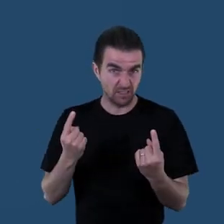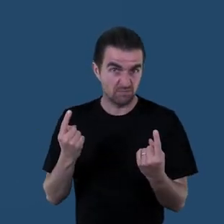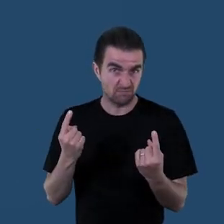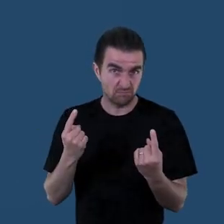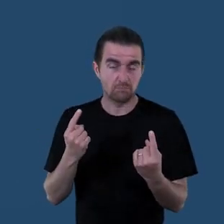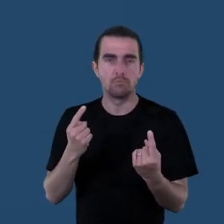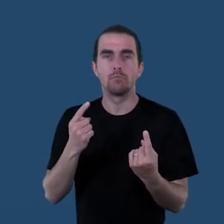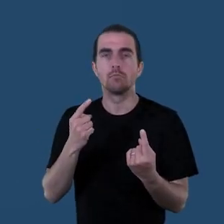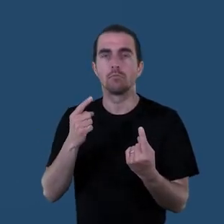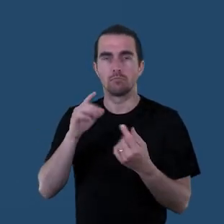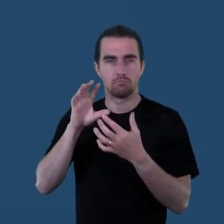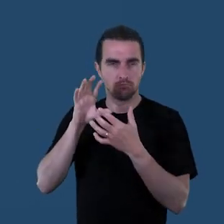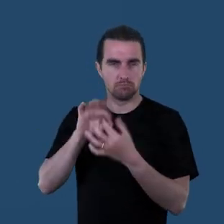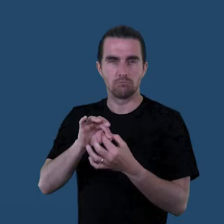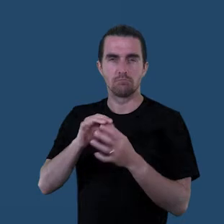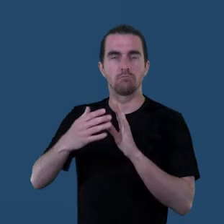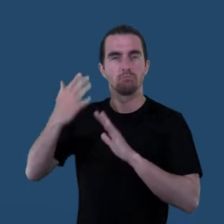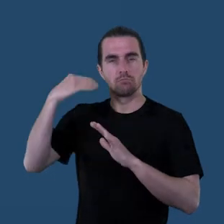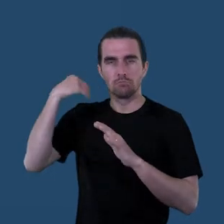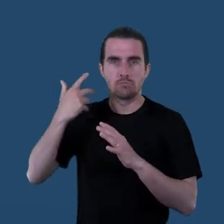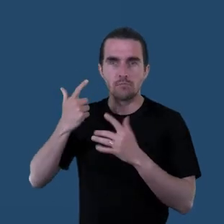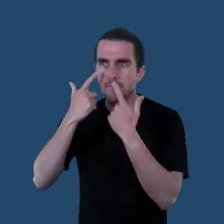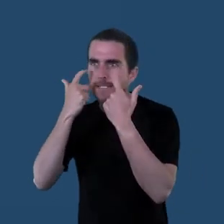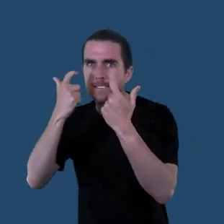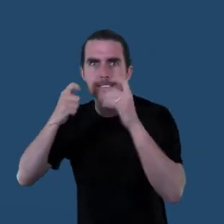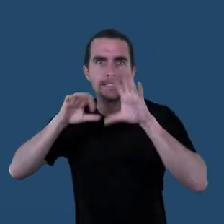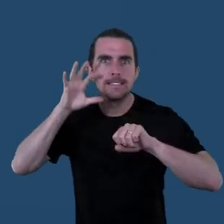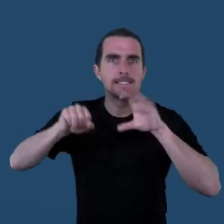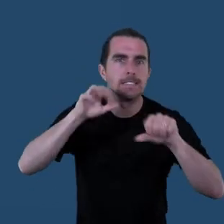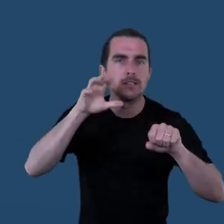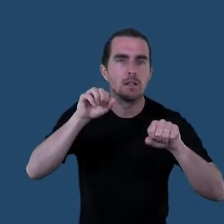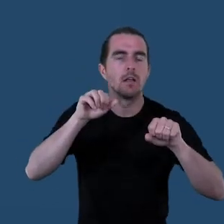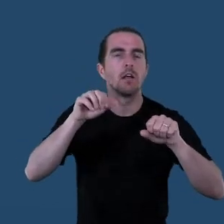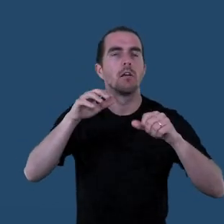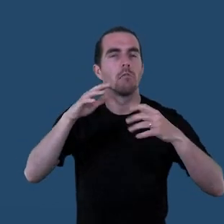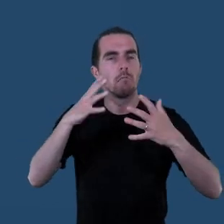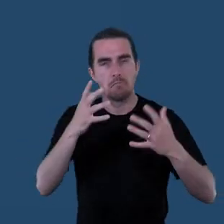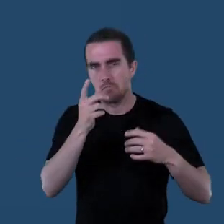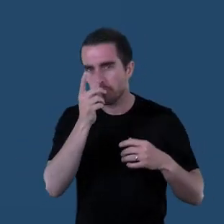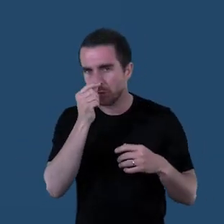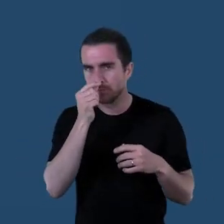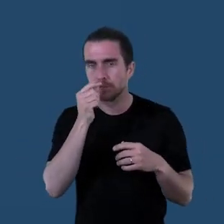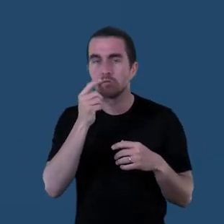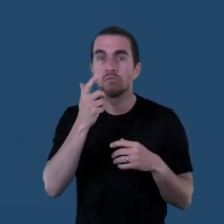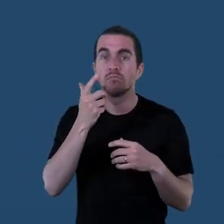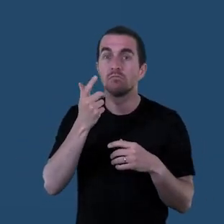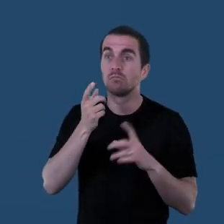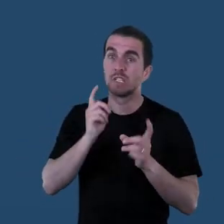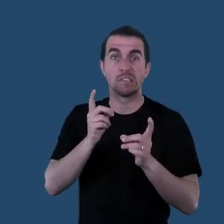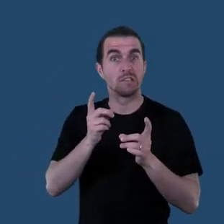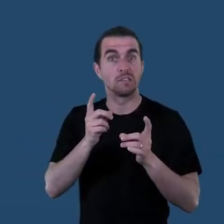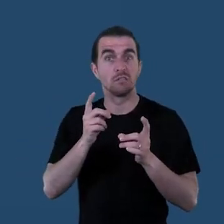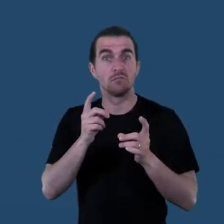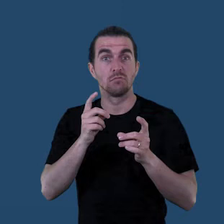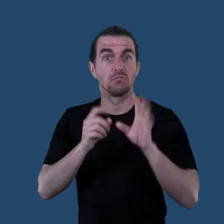collecting was probably quite indiscriminate, I guess there was possibly an element of stamp collecting to it.